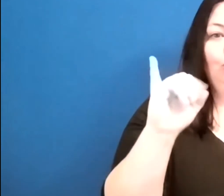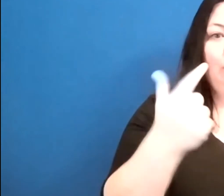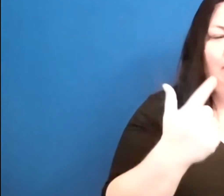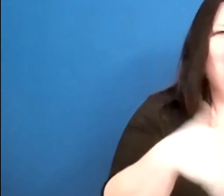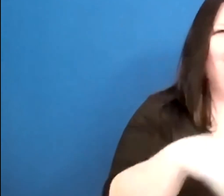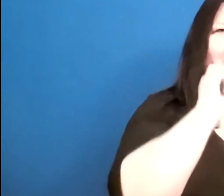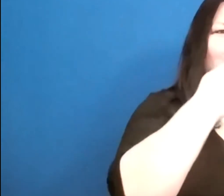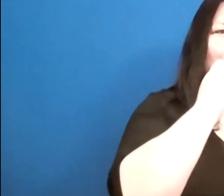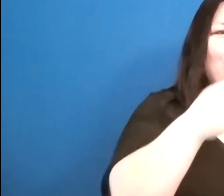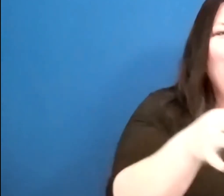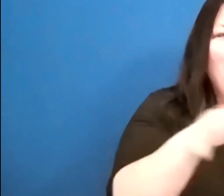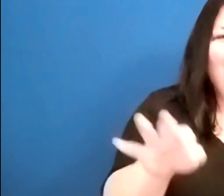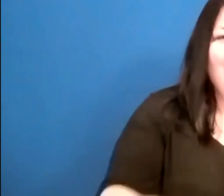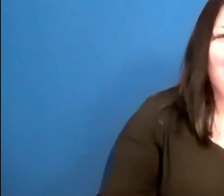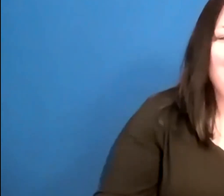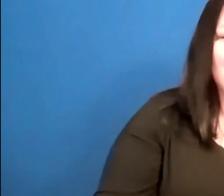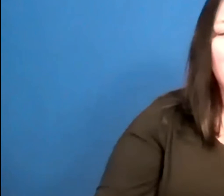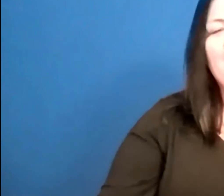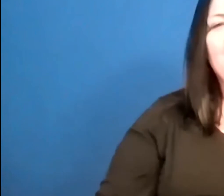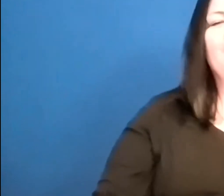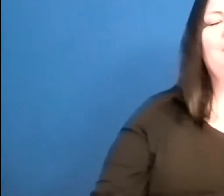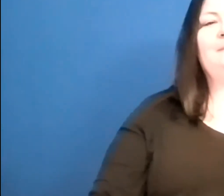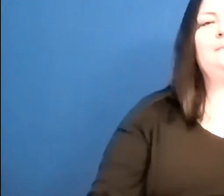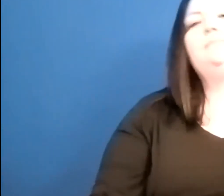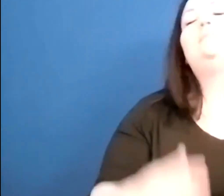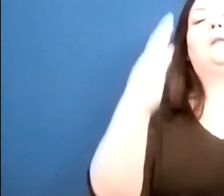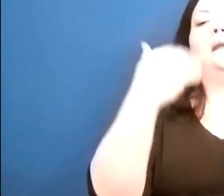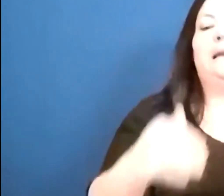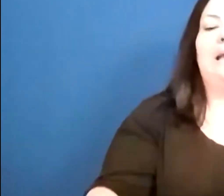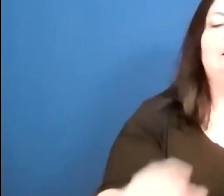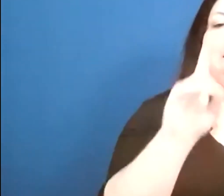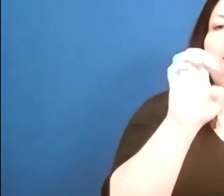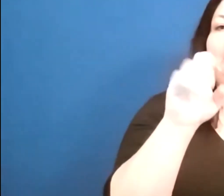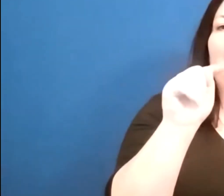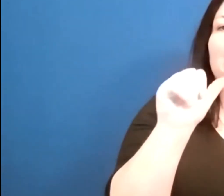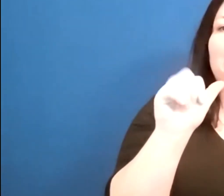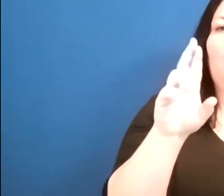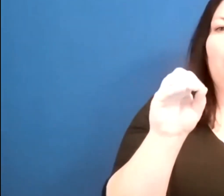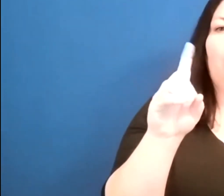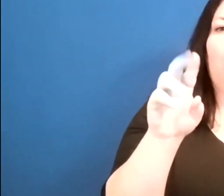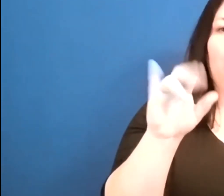Um, our next poet is Dexta Rodriguez who also, um, just has